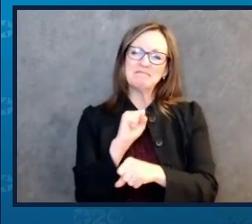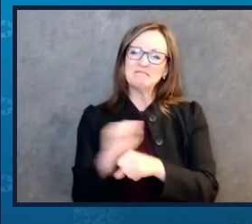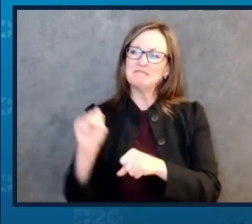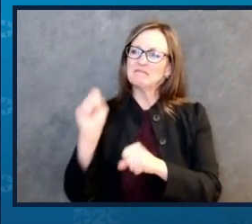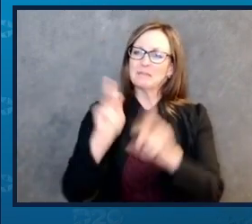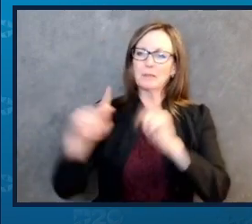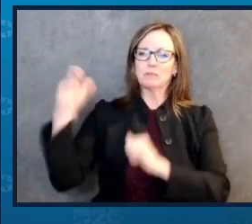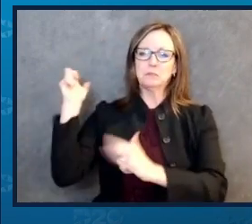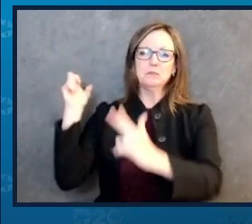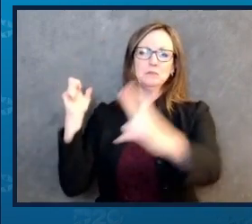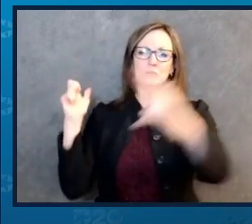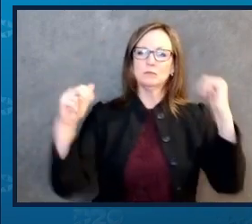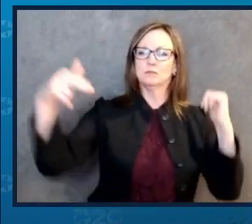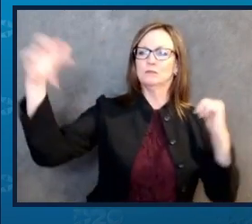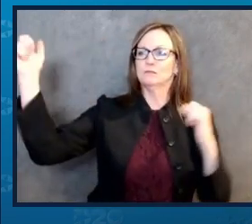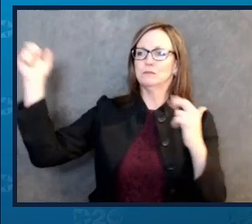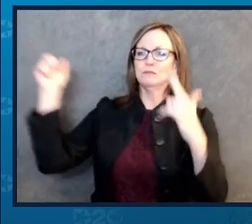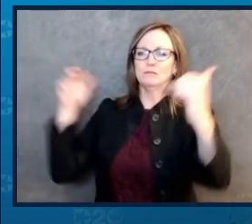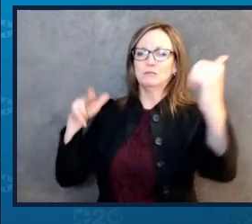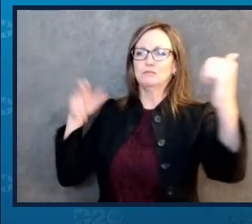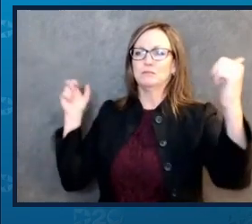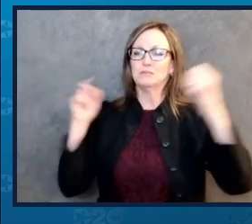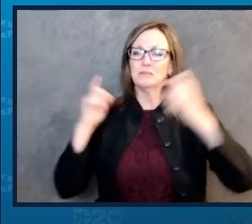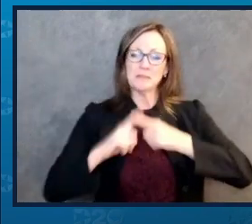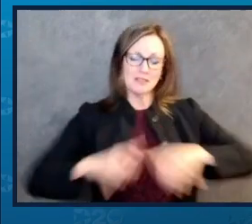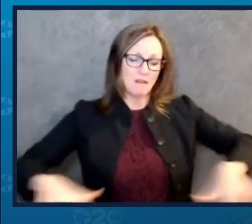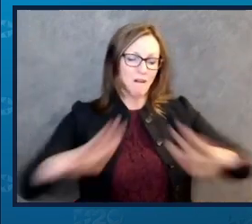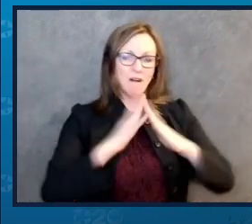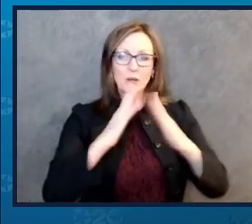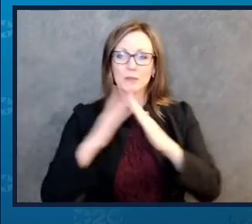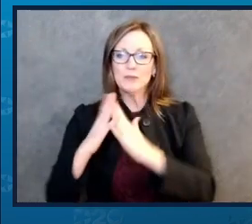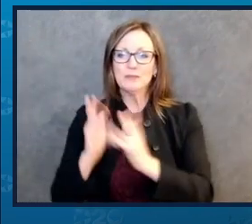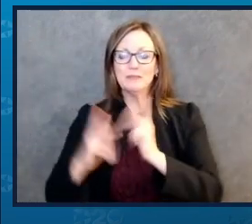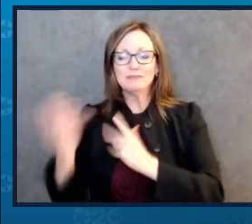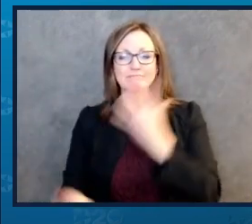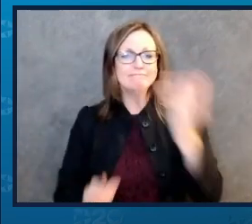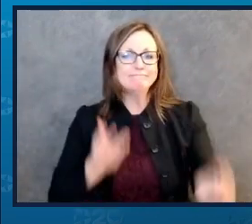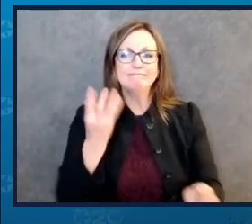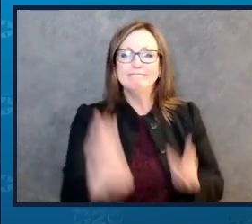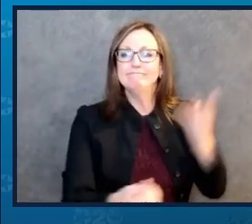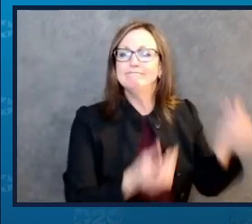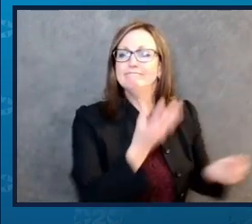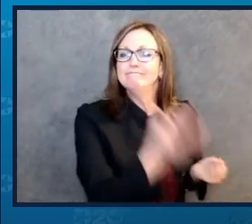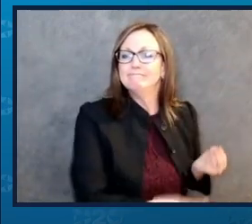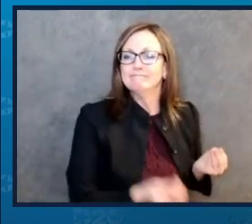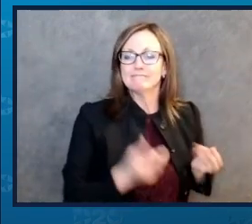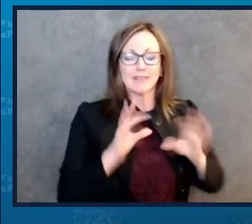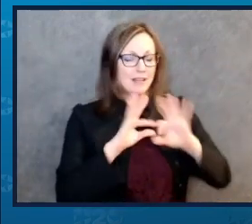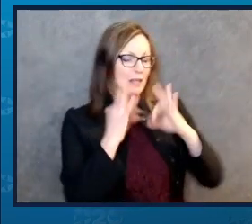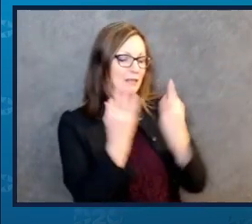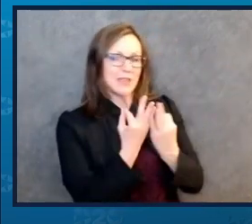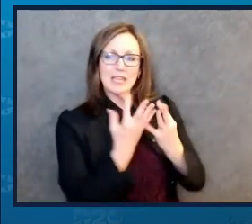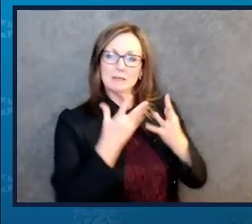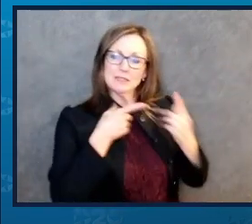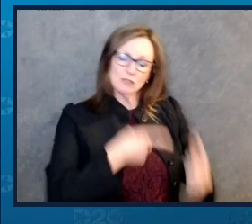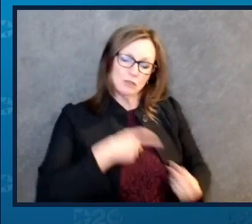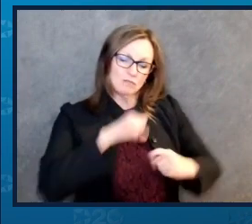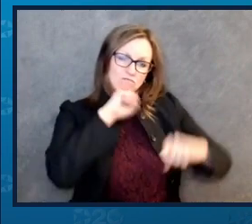WITH YOUR CHILD'S REMOTE LEARNING, OR YOU ARE A TEACHER STRUGGLING ON THE OTHER SIDE OF